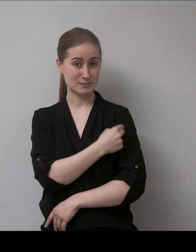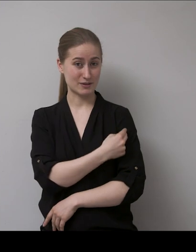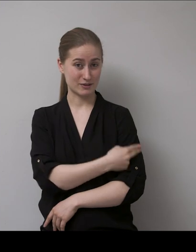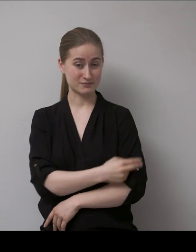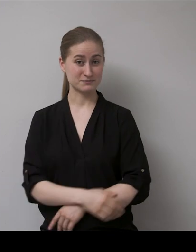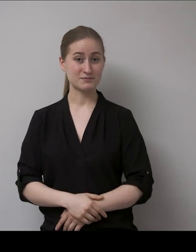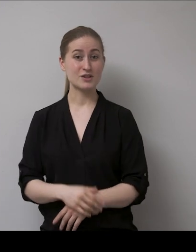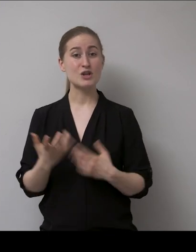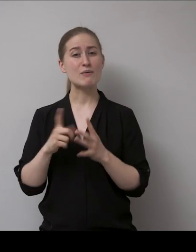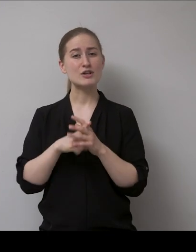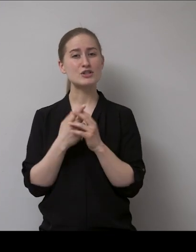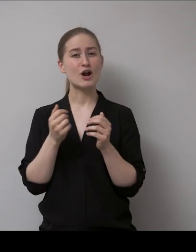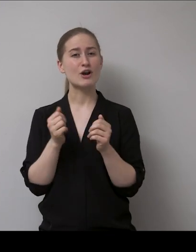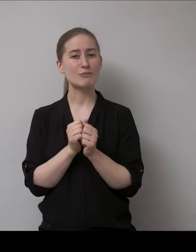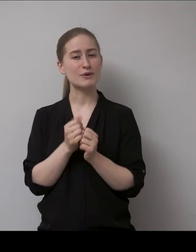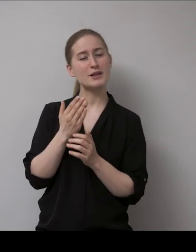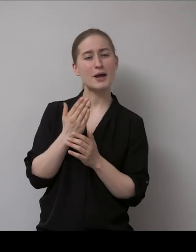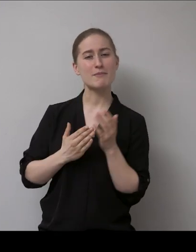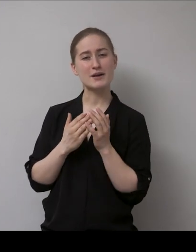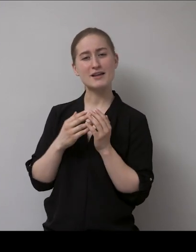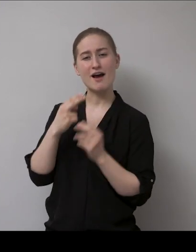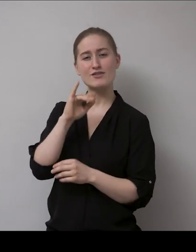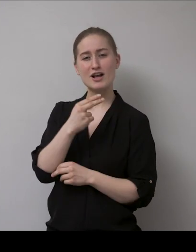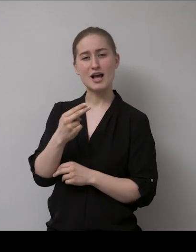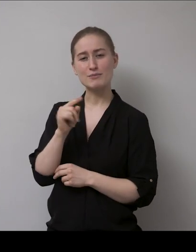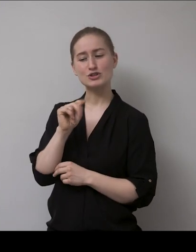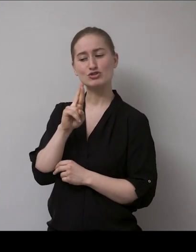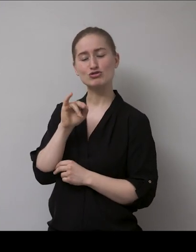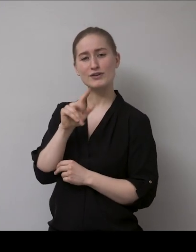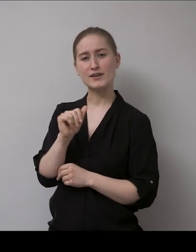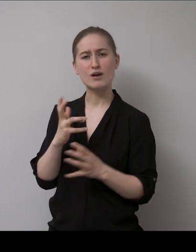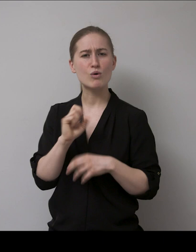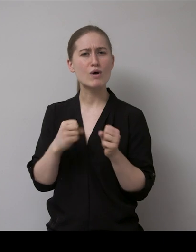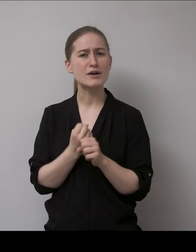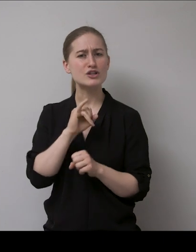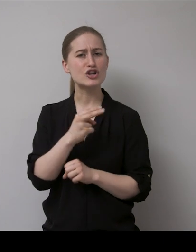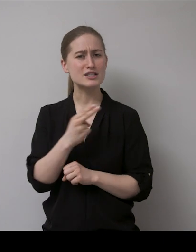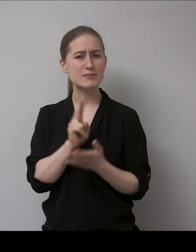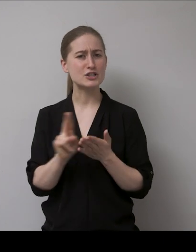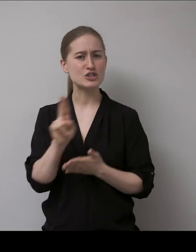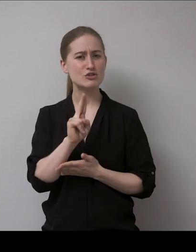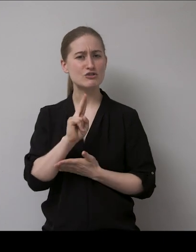So let's start with a piece of Hopkins trivia. What year was Johns Hopkins University founded?